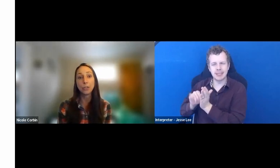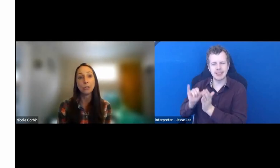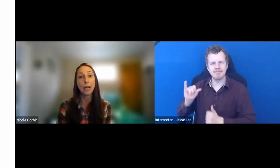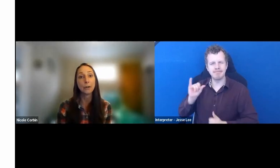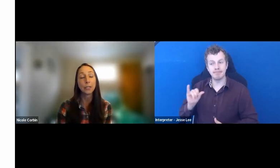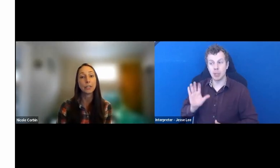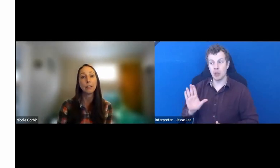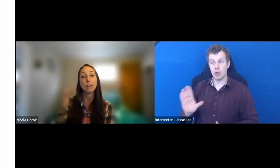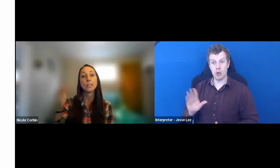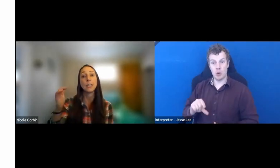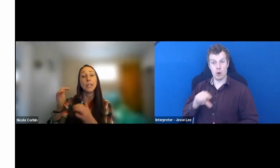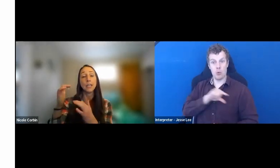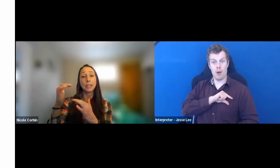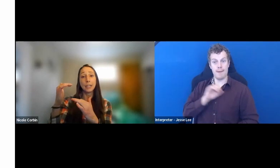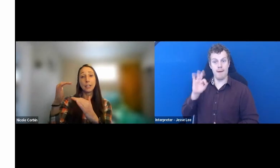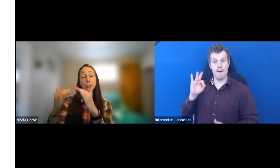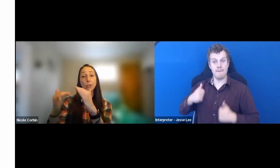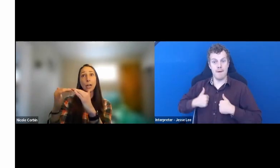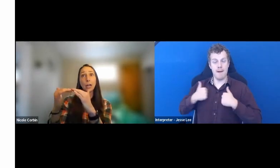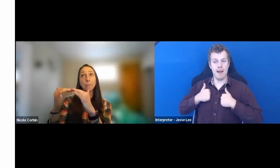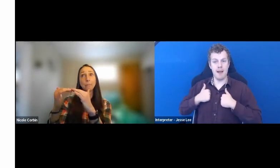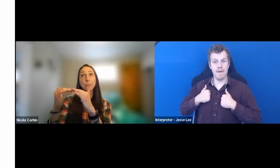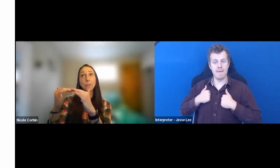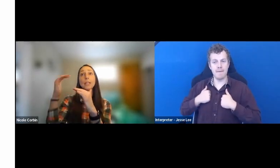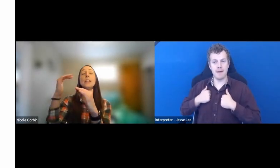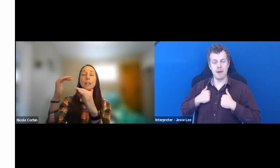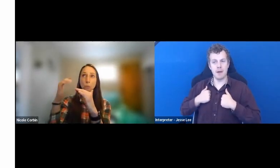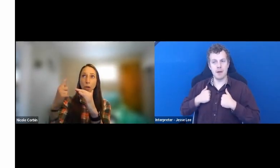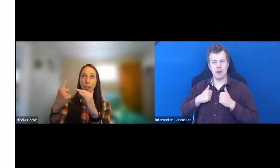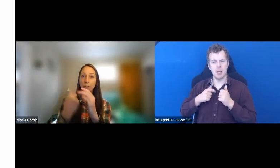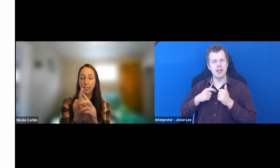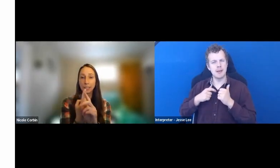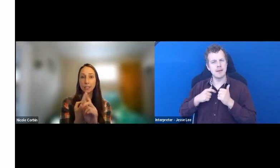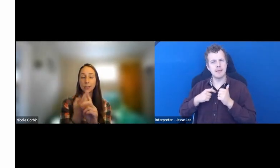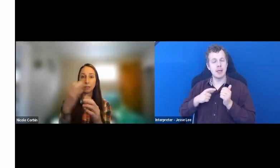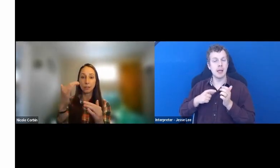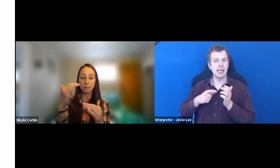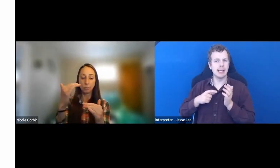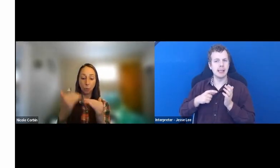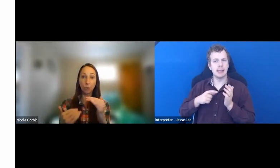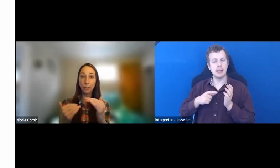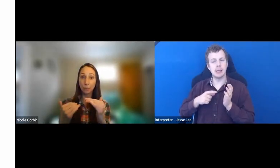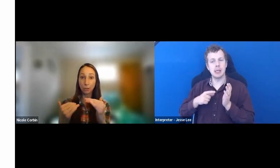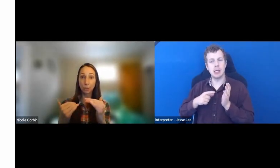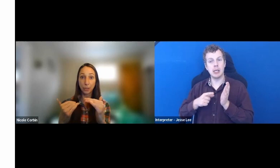with unilateral hearing loss can either - it one, is poorer than children